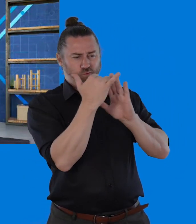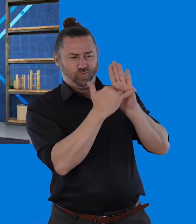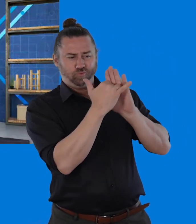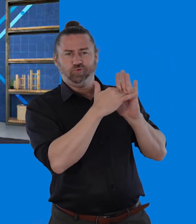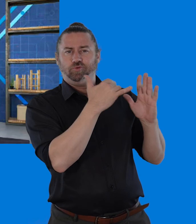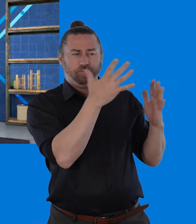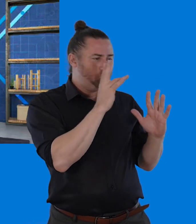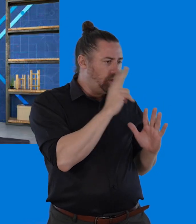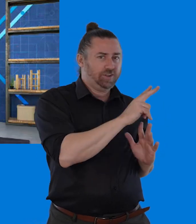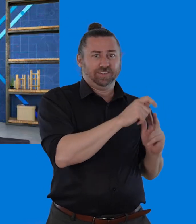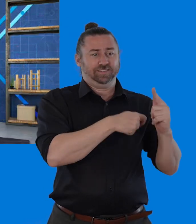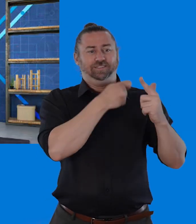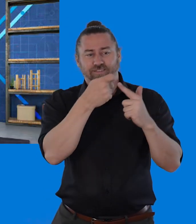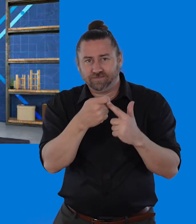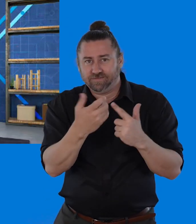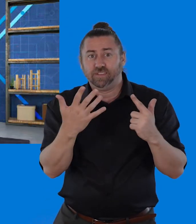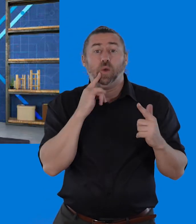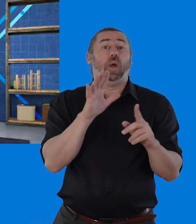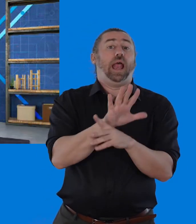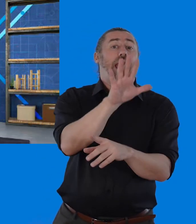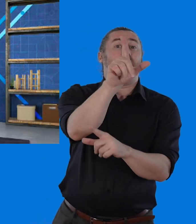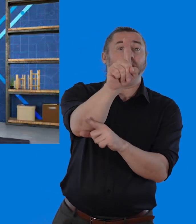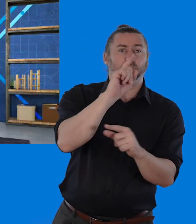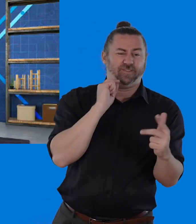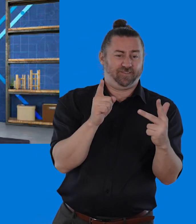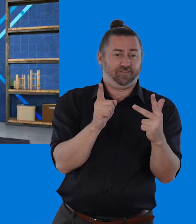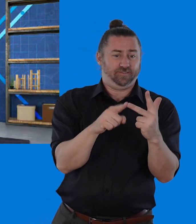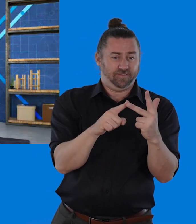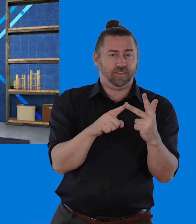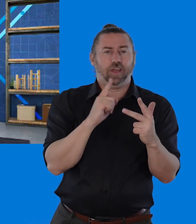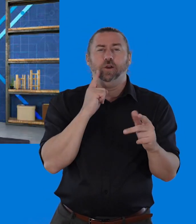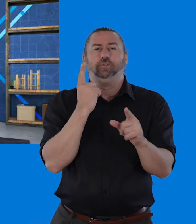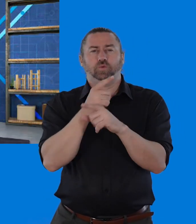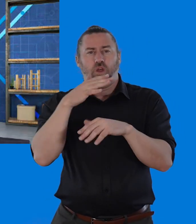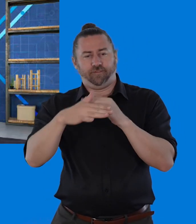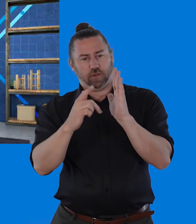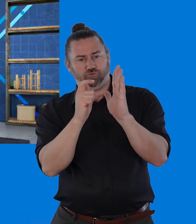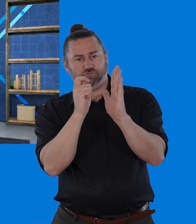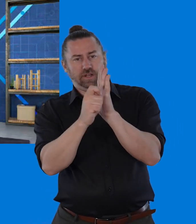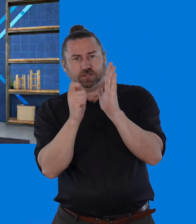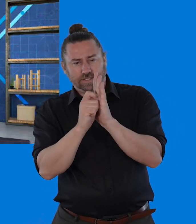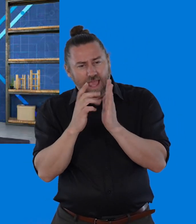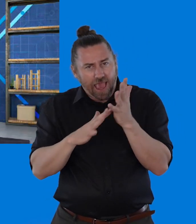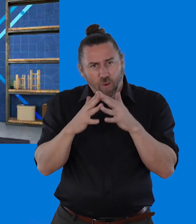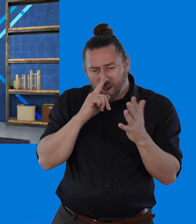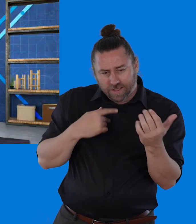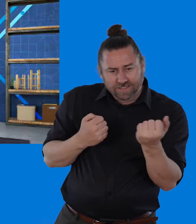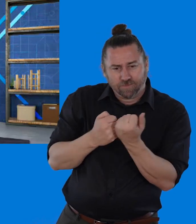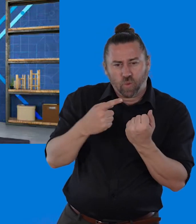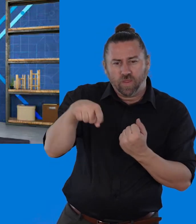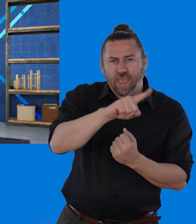but also join us next week as we're going to start to talk about writing support and all the cool things you can do in that space.